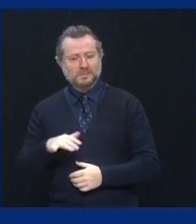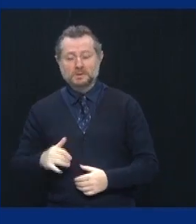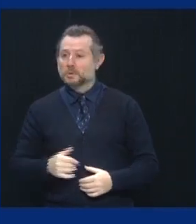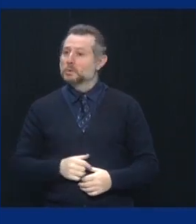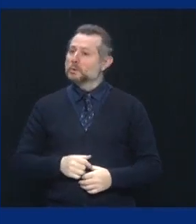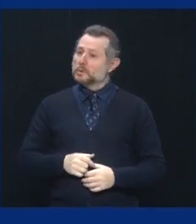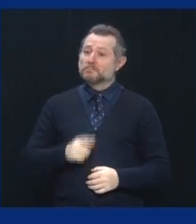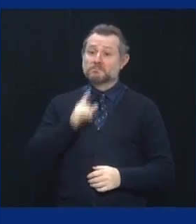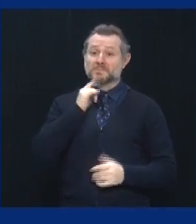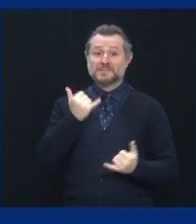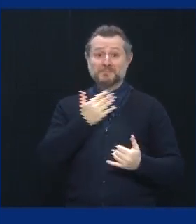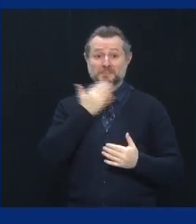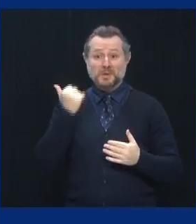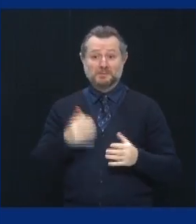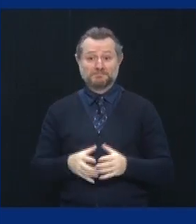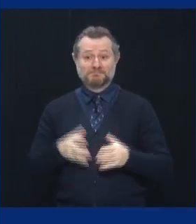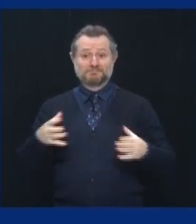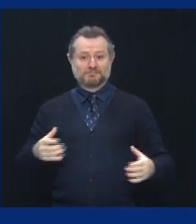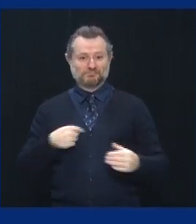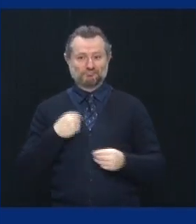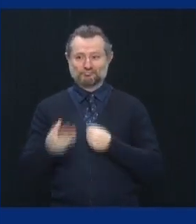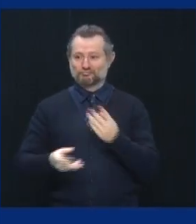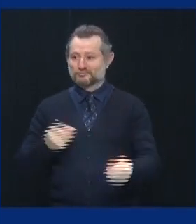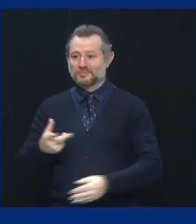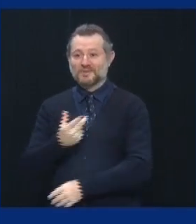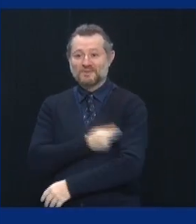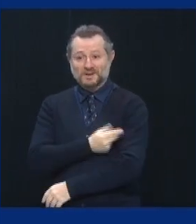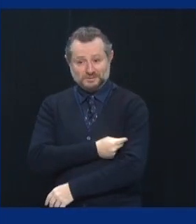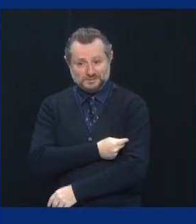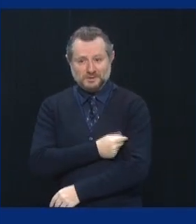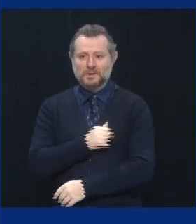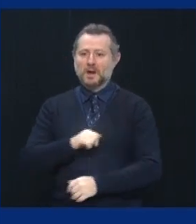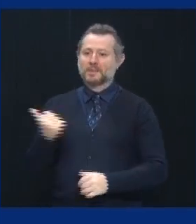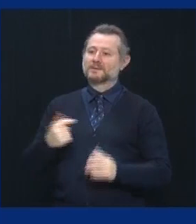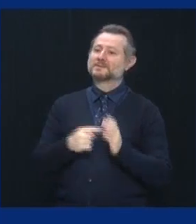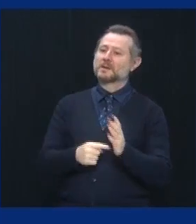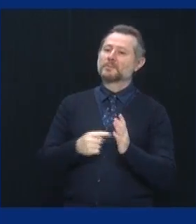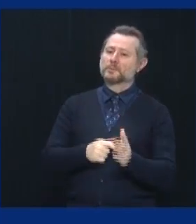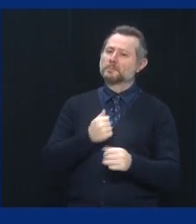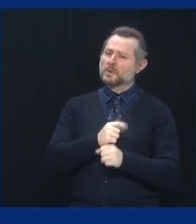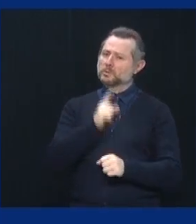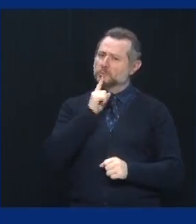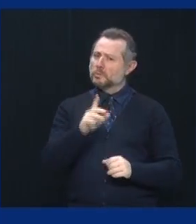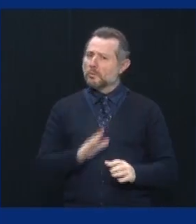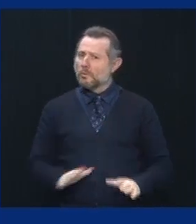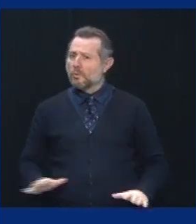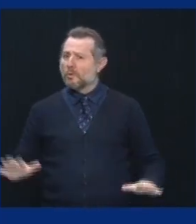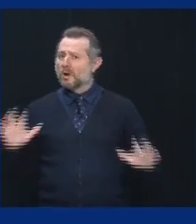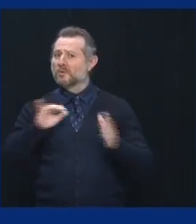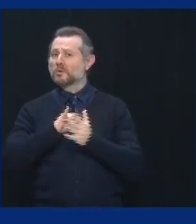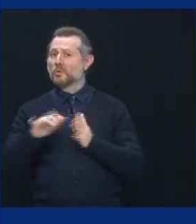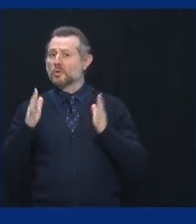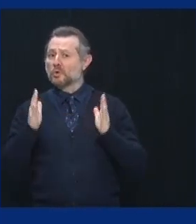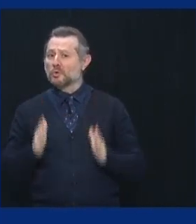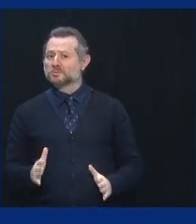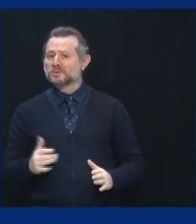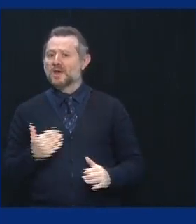TO BE AFFECTED BOTH ECONOMICALLY AND BY THE VIRUS ITSELF. TODAY'S WORK TO EXPAND THE DEPLOYMENT OF COMMUNITY